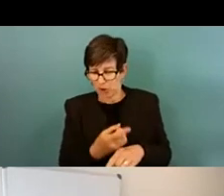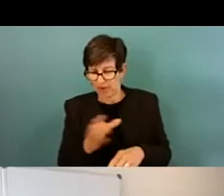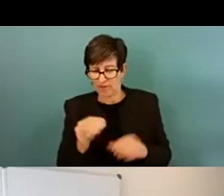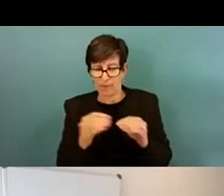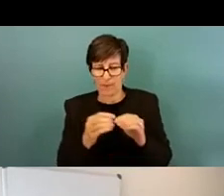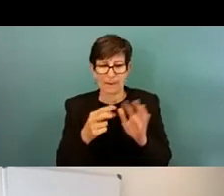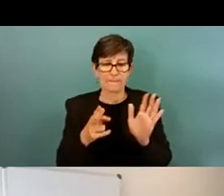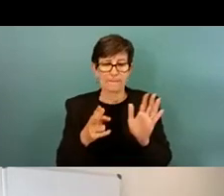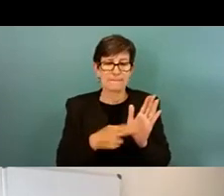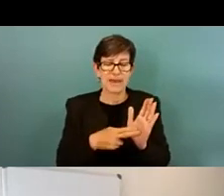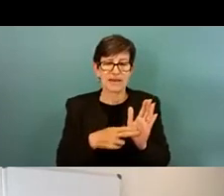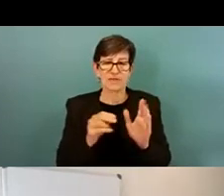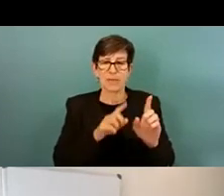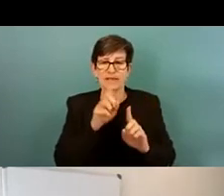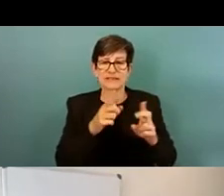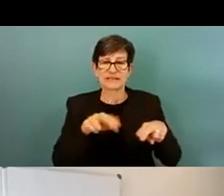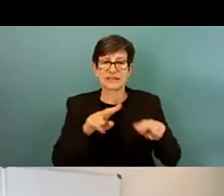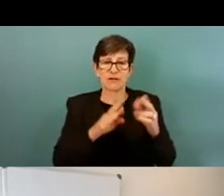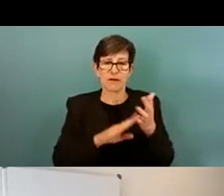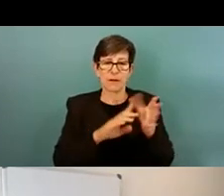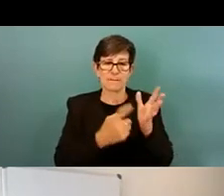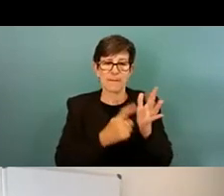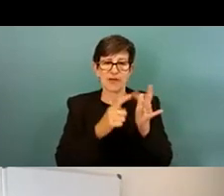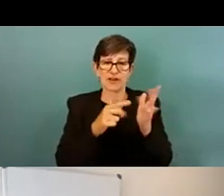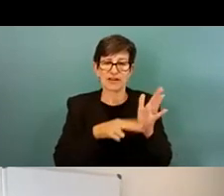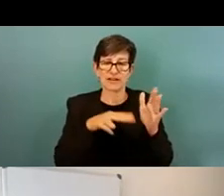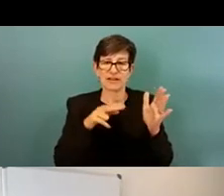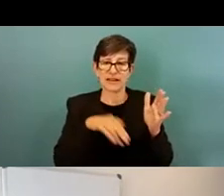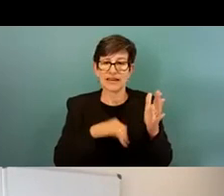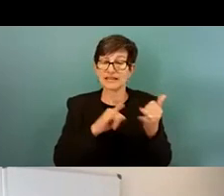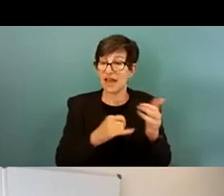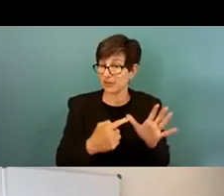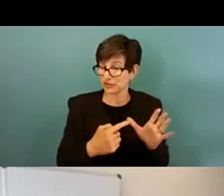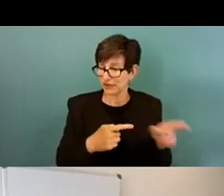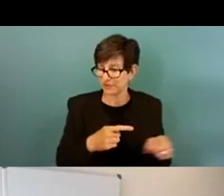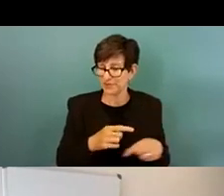across in South Australia, where he's talking about, wanting to connect with others in South